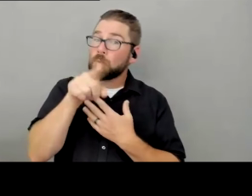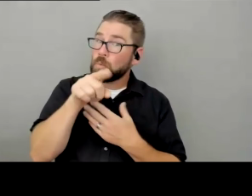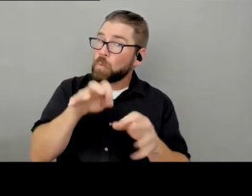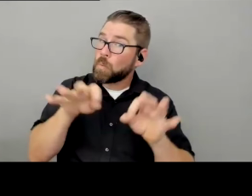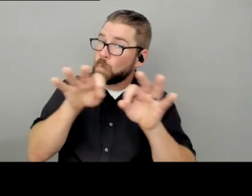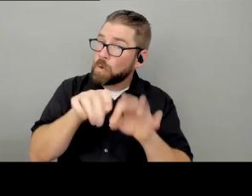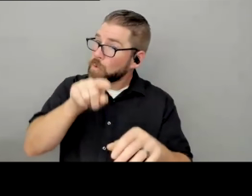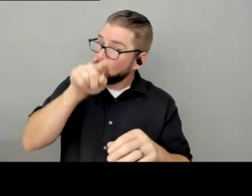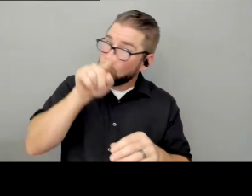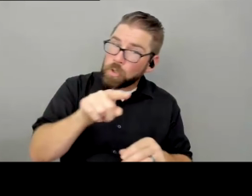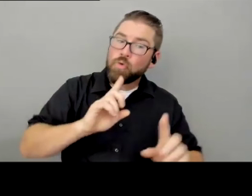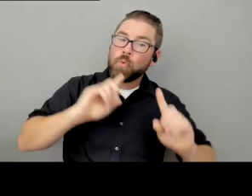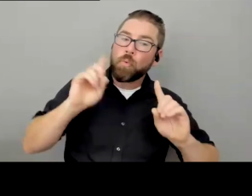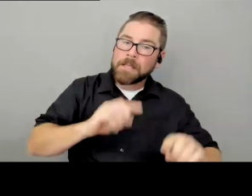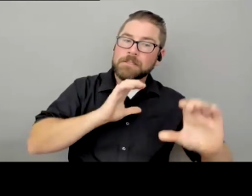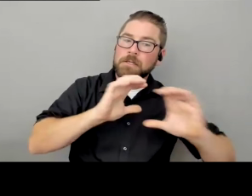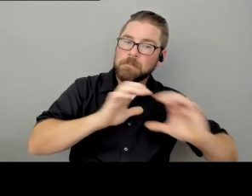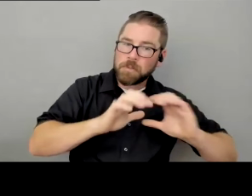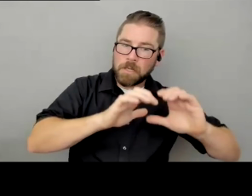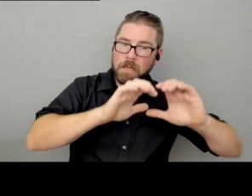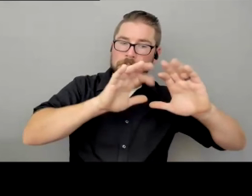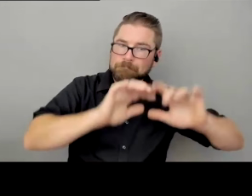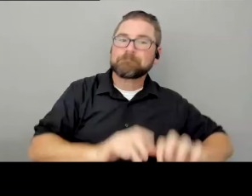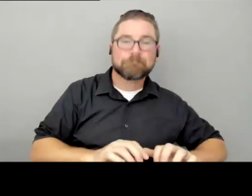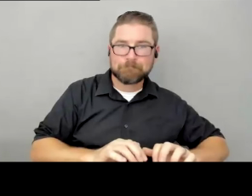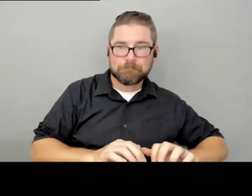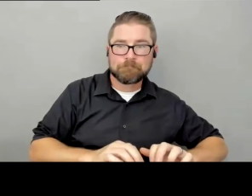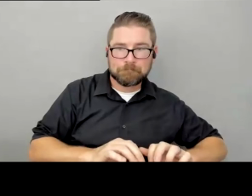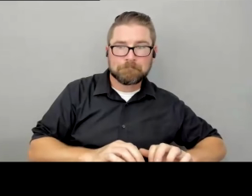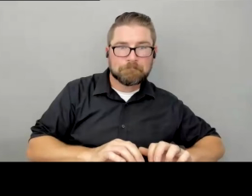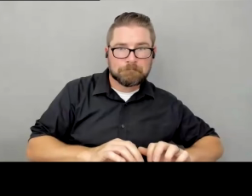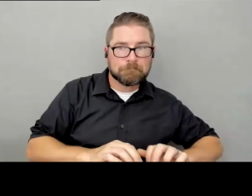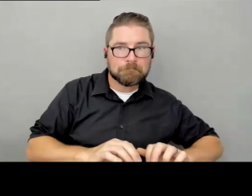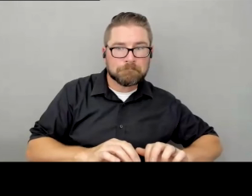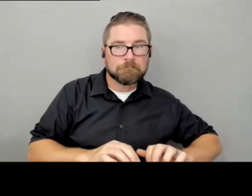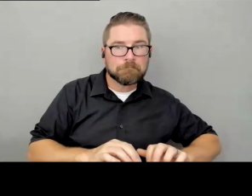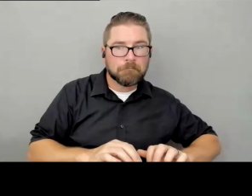because that will kind of have an alert with the instructor reaching out to this person to resolve this flag.